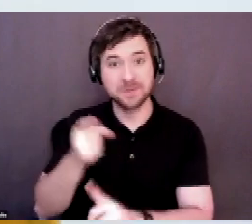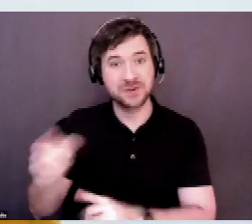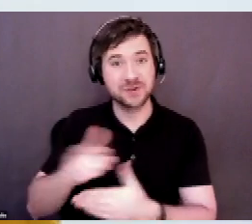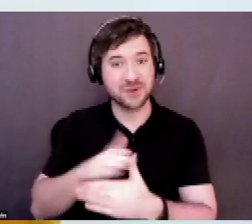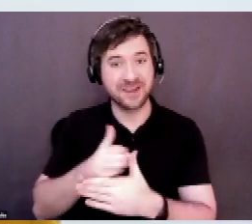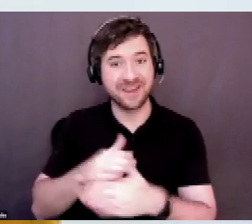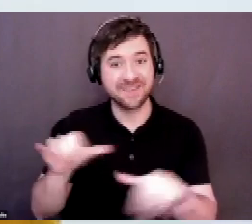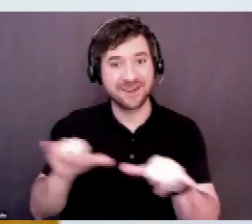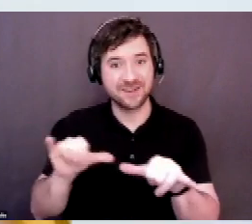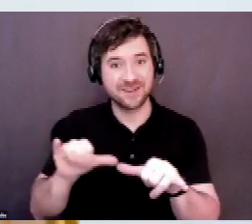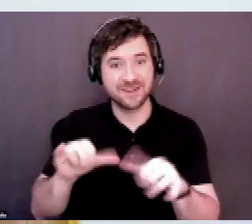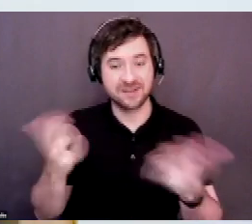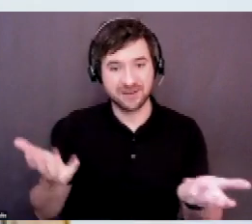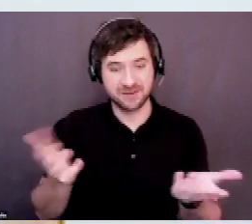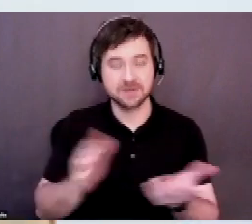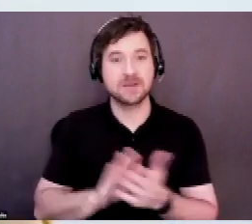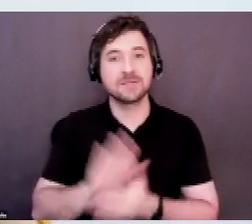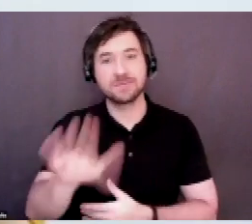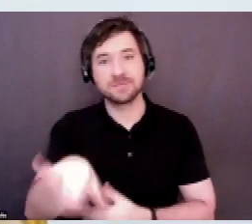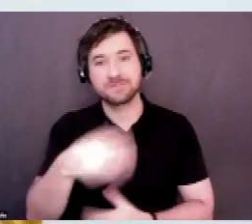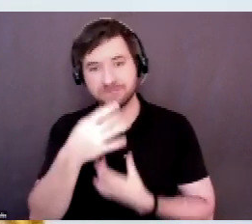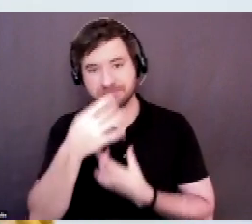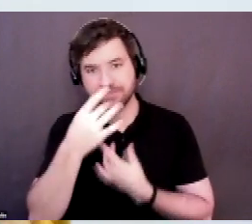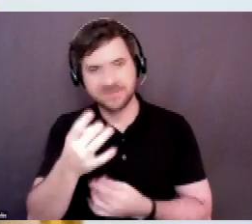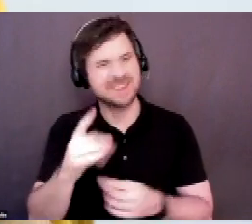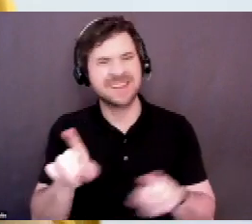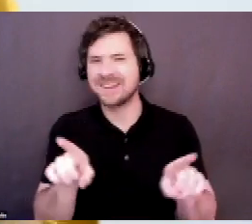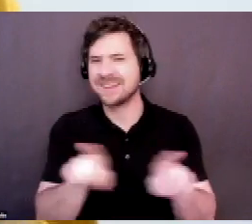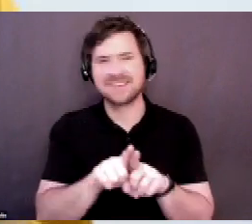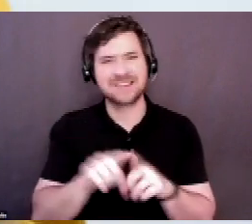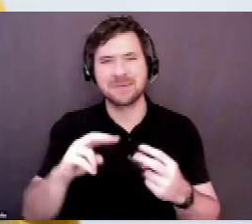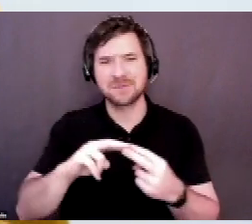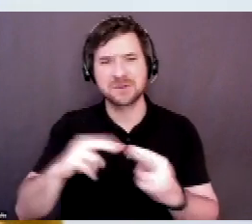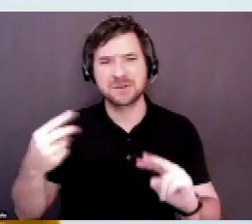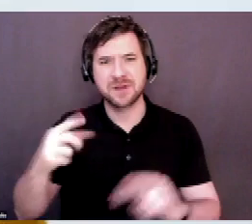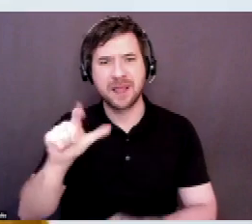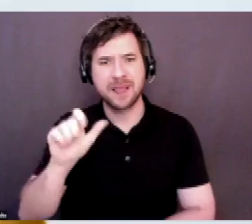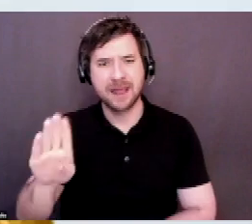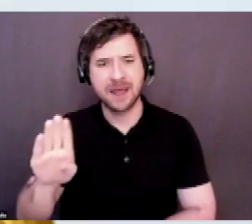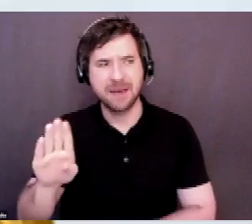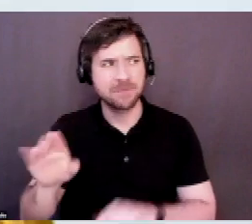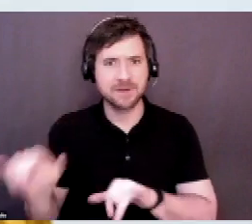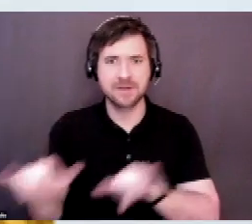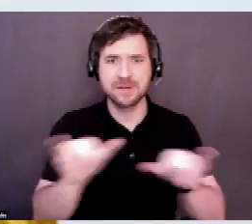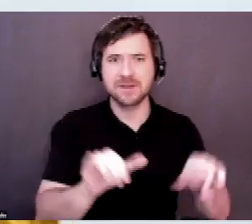Interesting enough, Same genetic lab that we used. And I want to point out that what was interesting here is